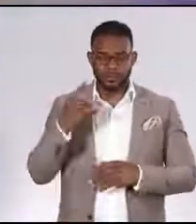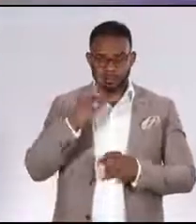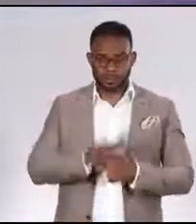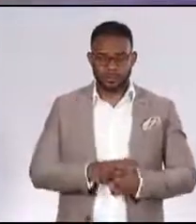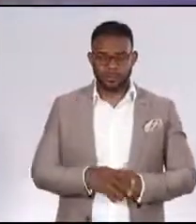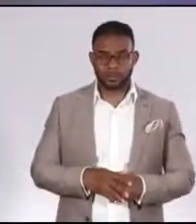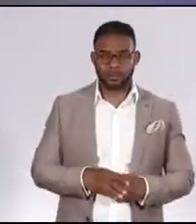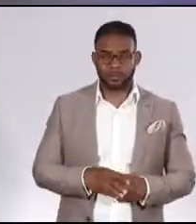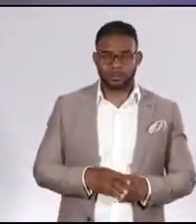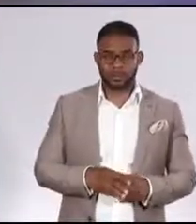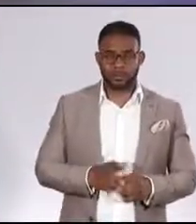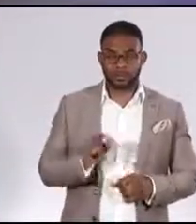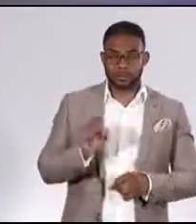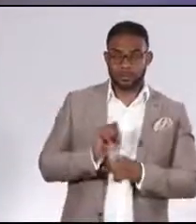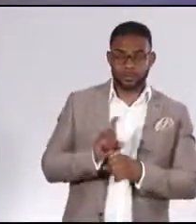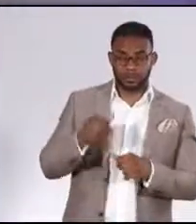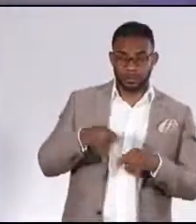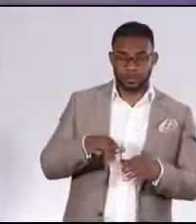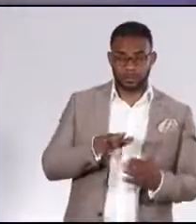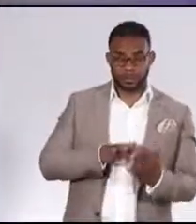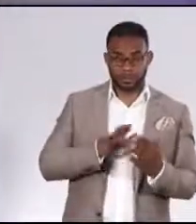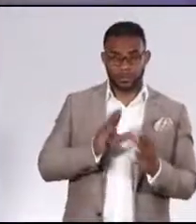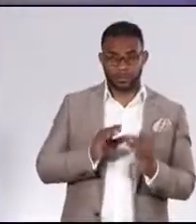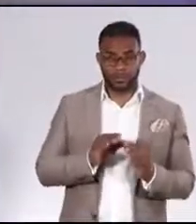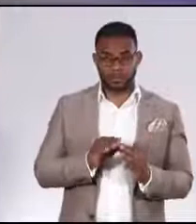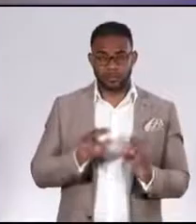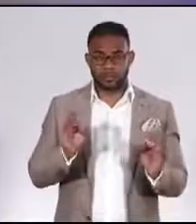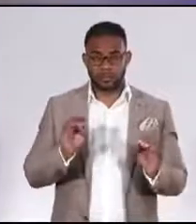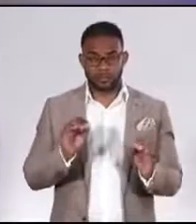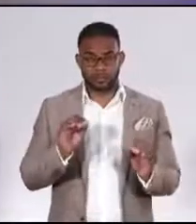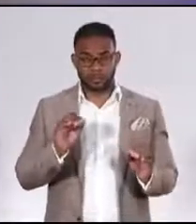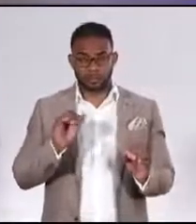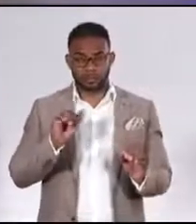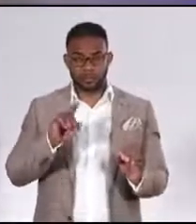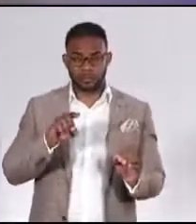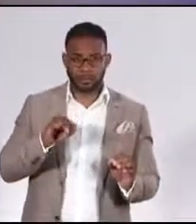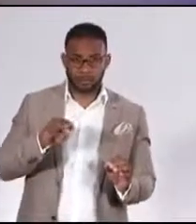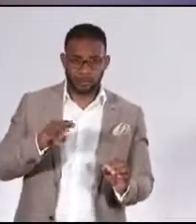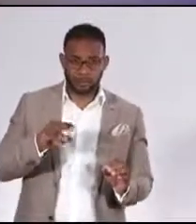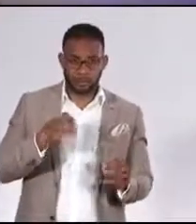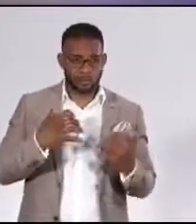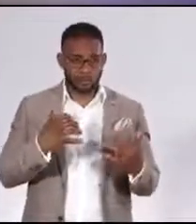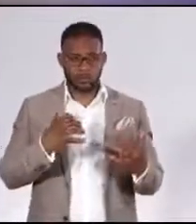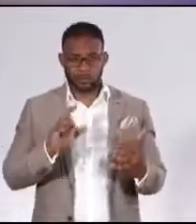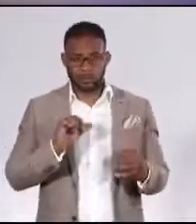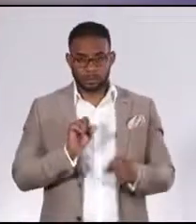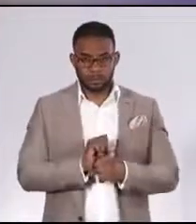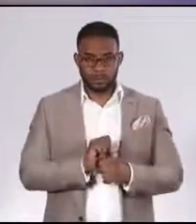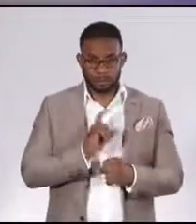At work during in person meetings, none of the auditoriums and conference rooms where I work are hearing accessible